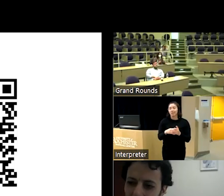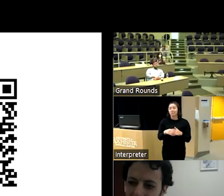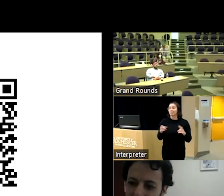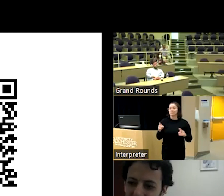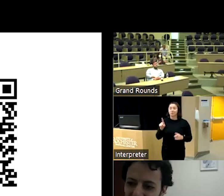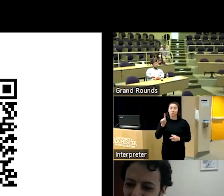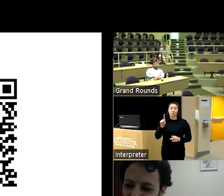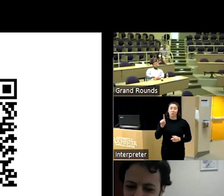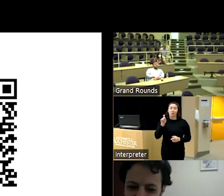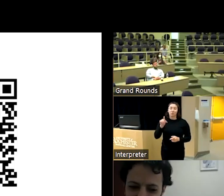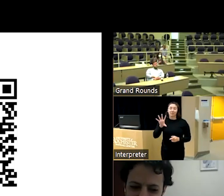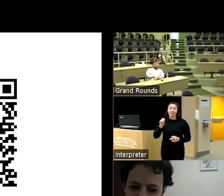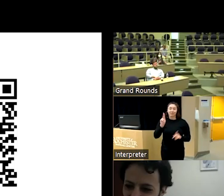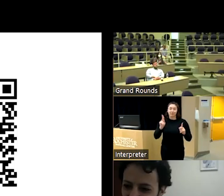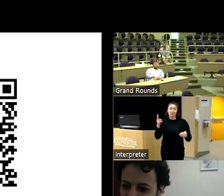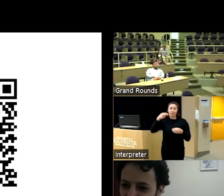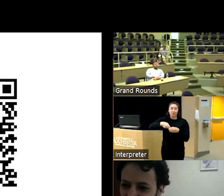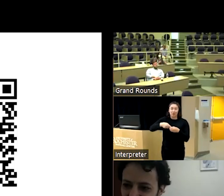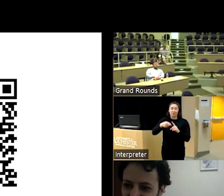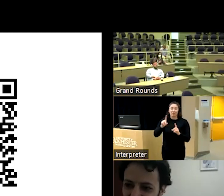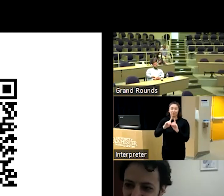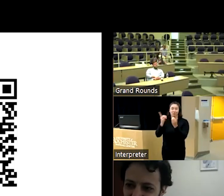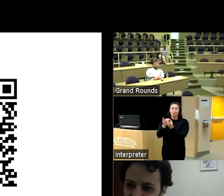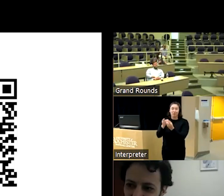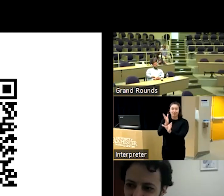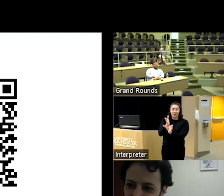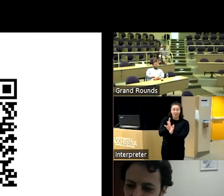150 plus attendees from the Department of Psychiatry and the Department of Neurology